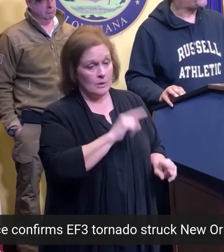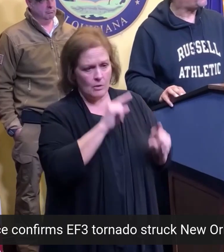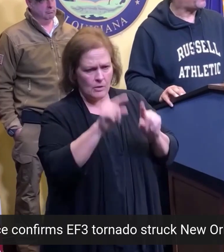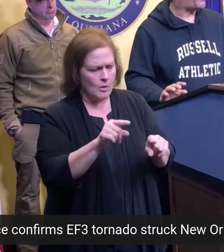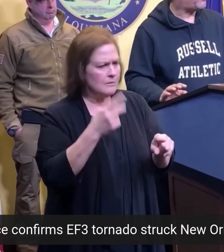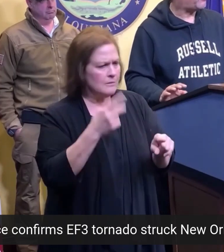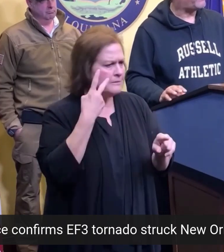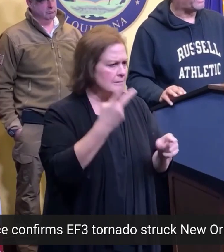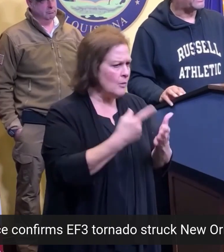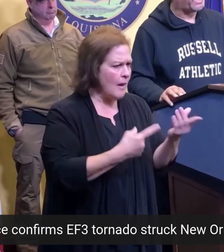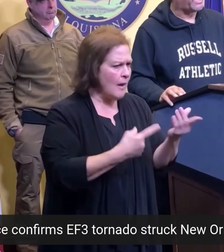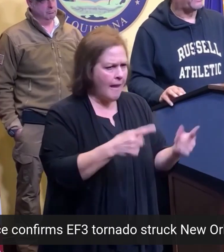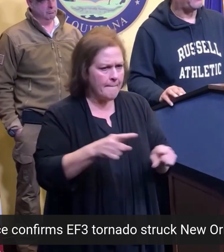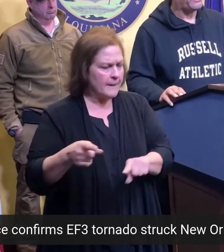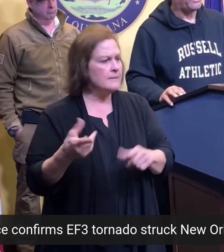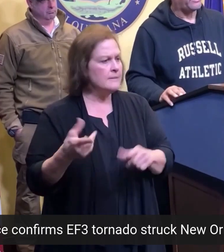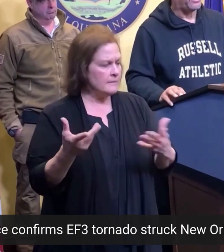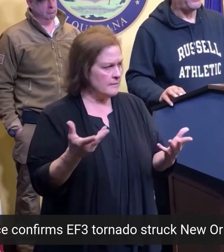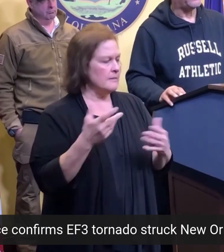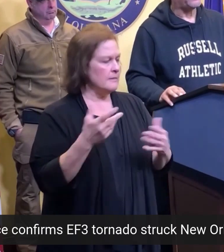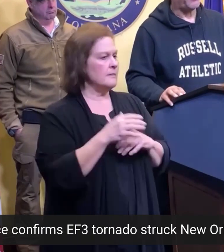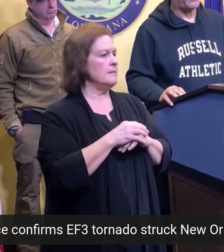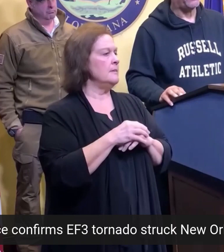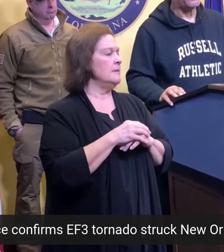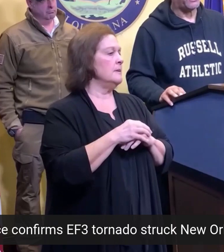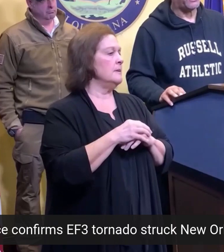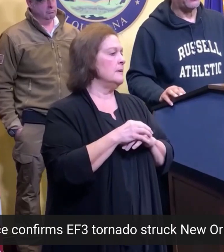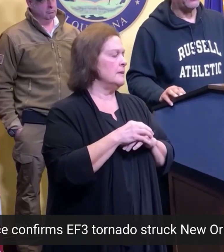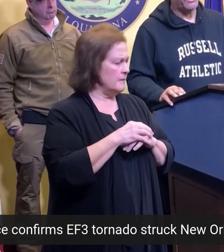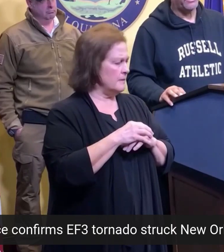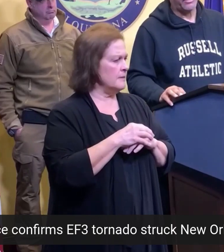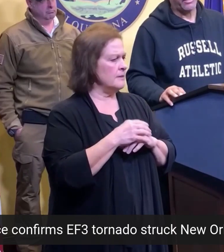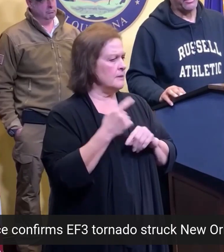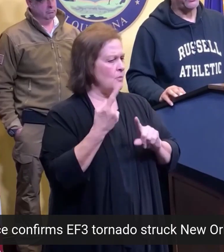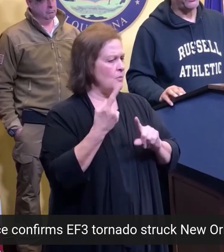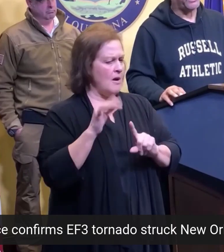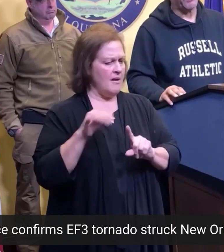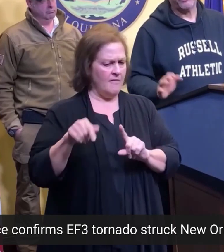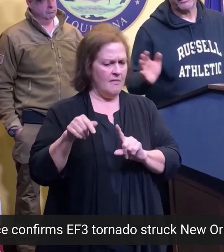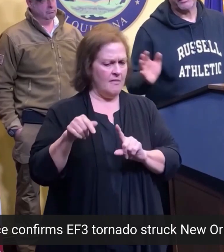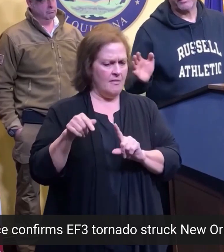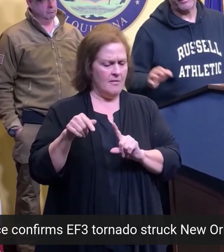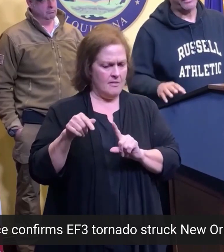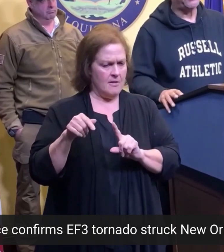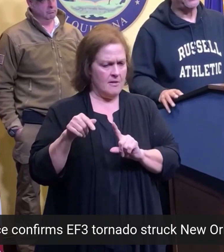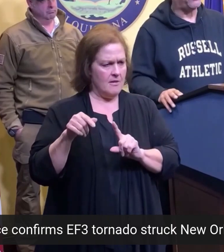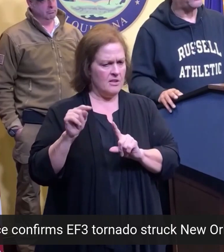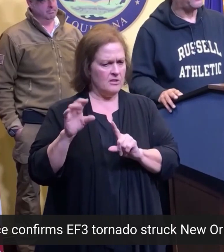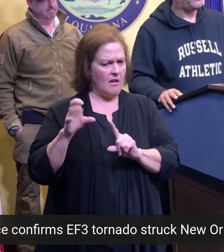brian randolph from my staff businessman ortiz tucker as well as members of the police force